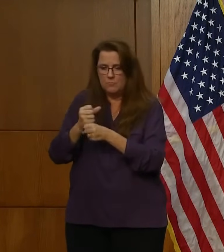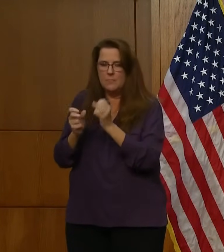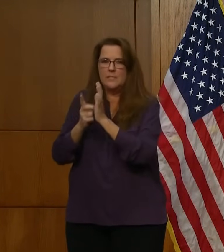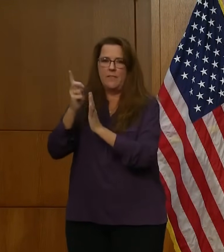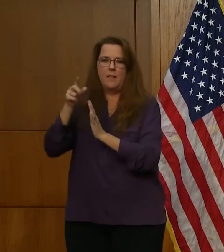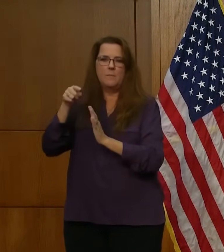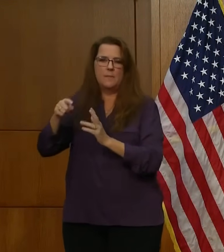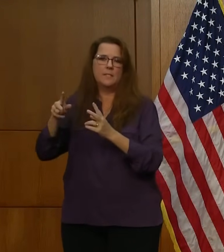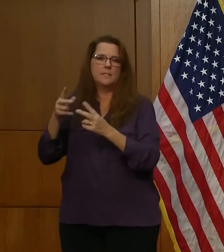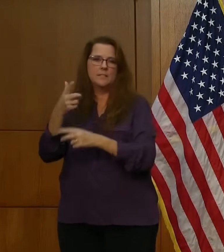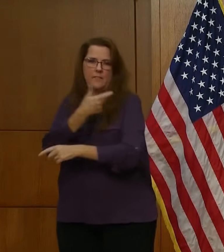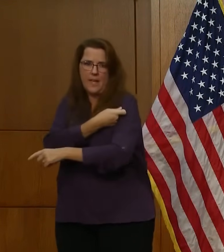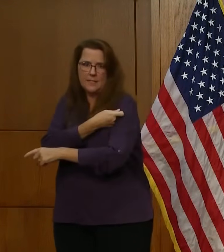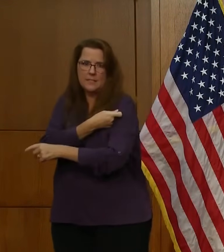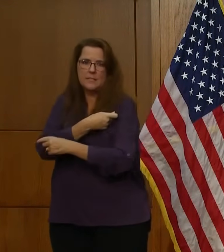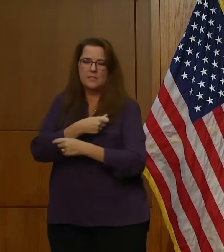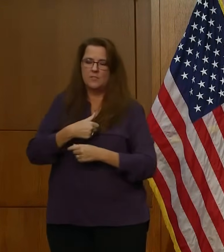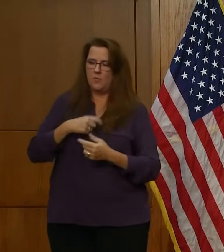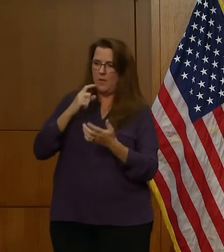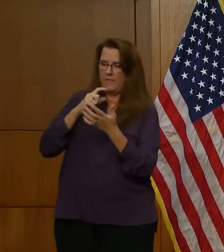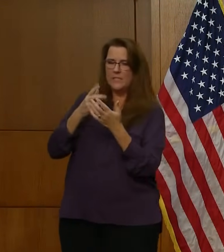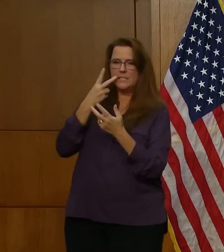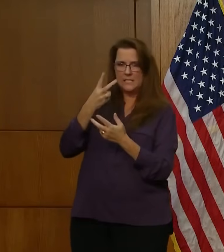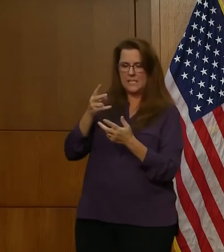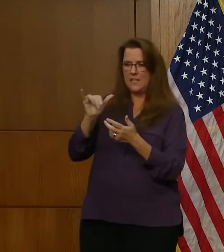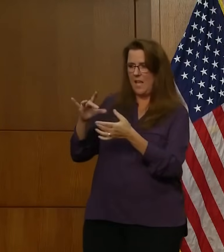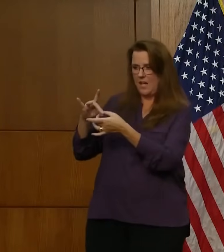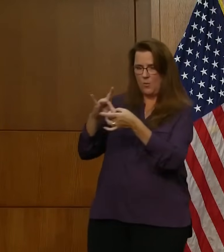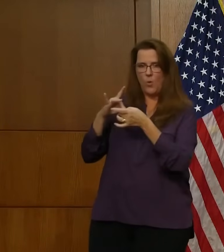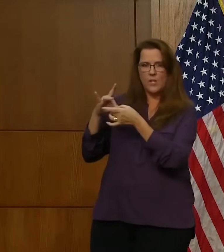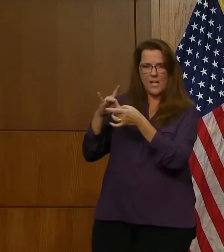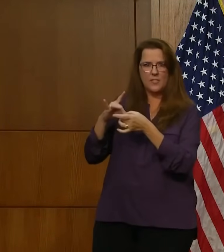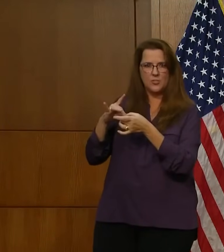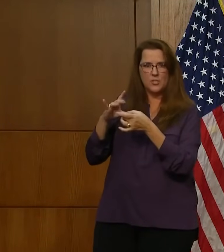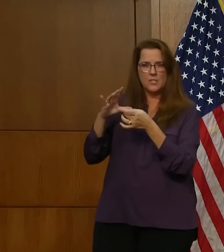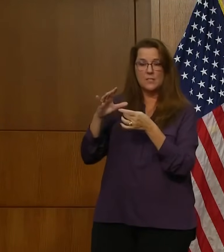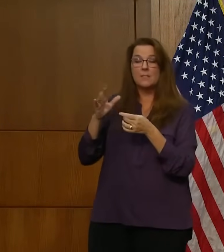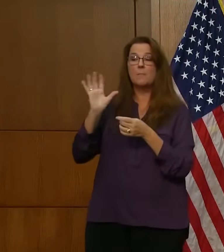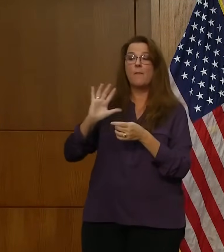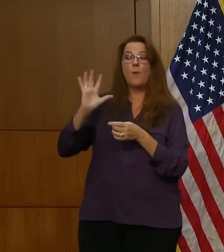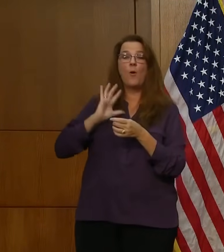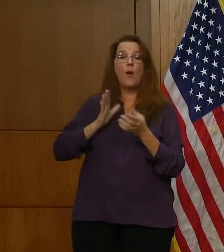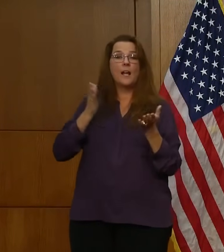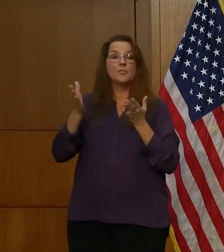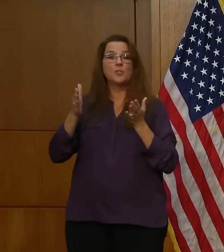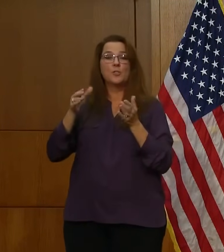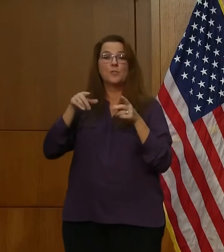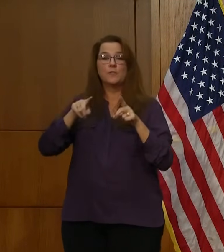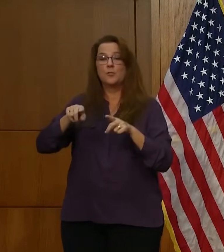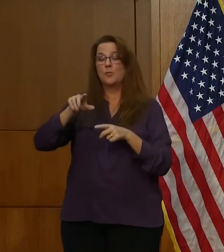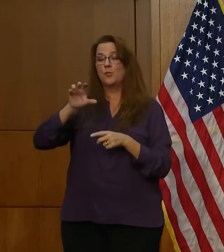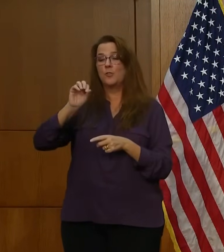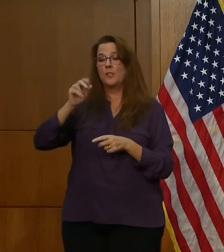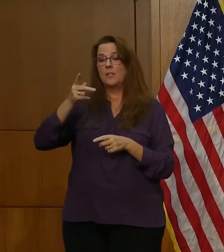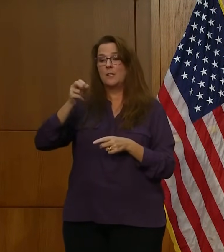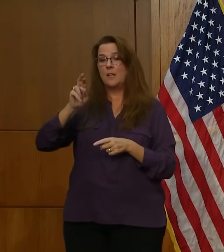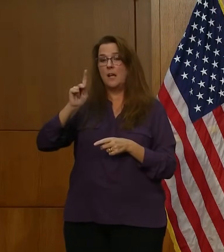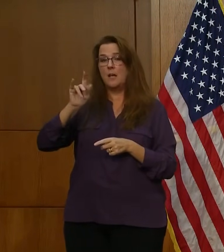BRING THESE VACCINES INTO REALITY. I'VE SEEN THIS LEVEL